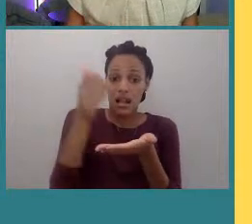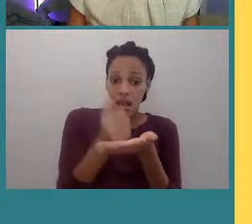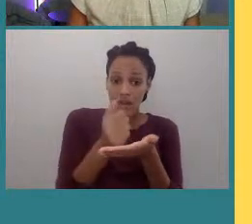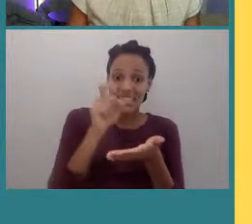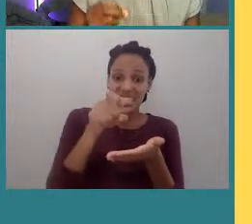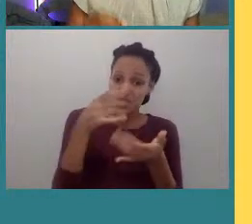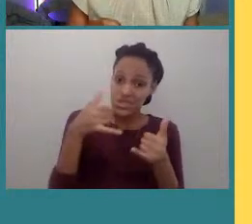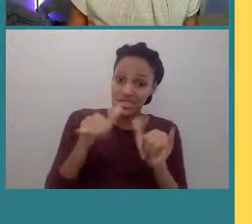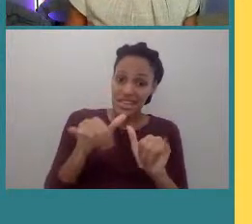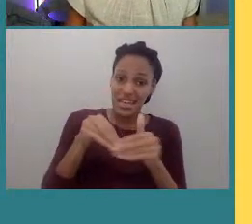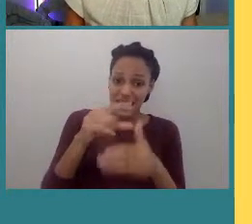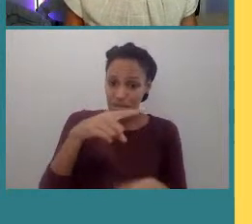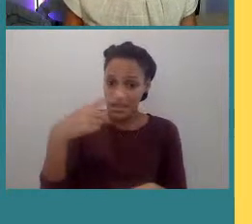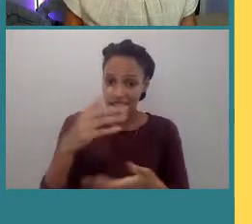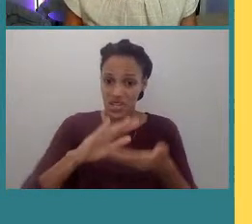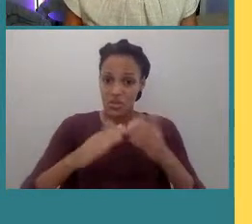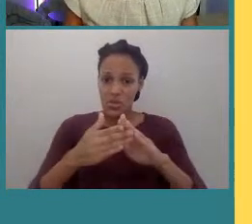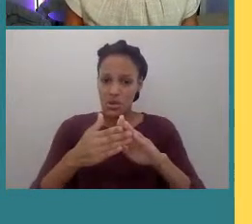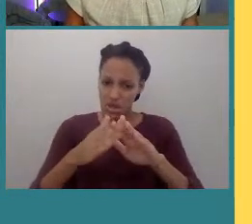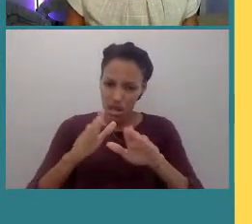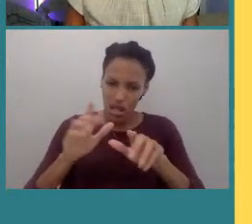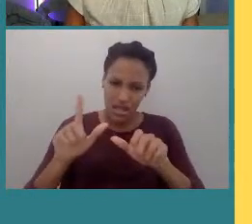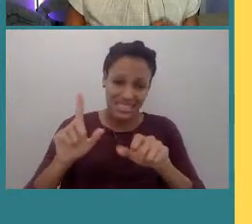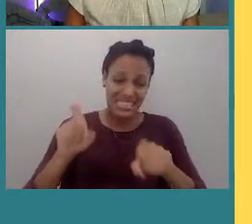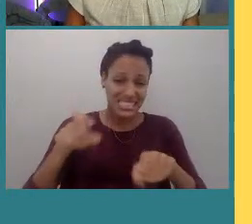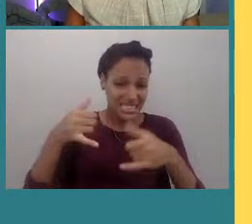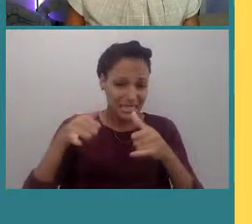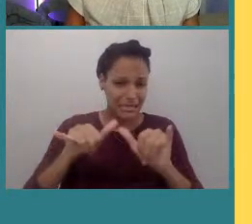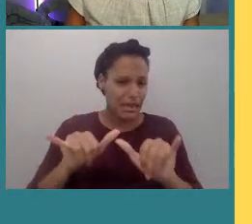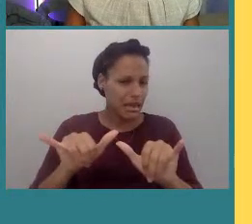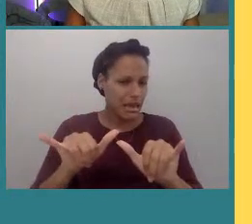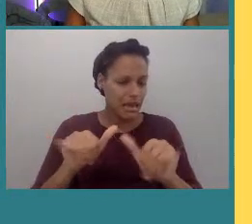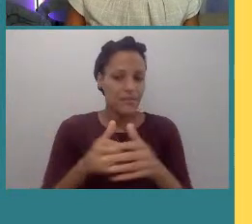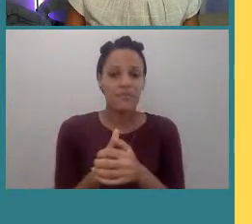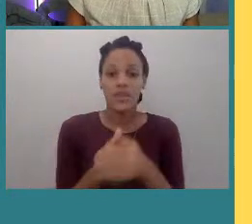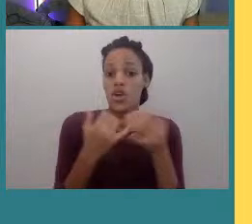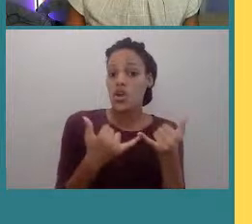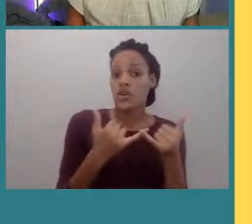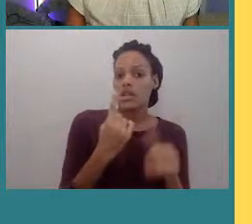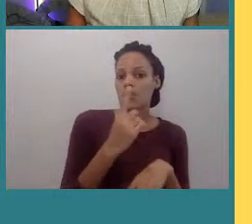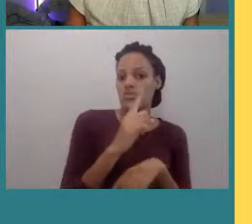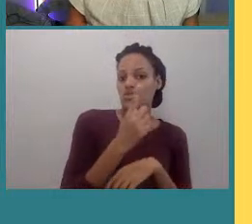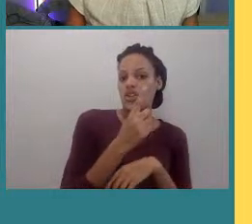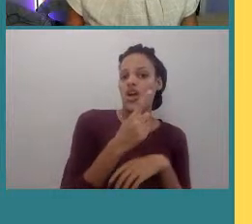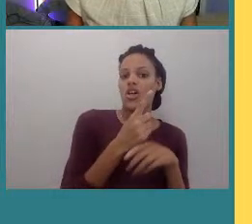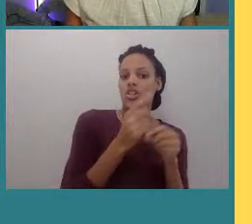Currently a dollar circulates 6 hours in an African-American community compared to 20